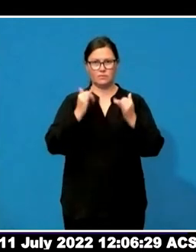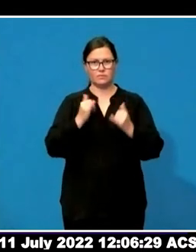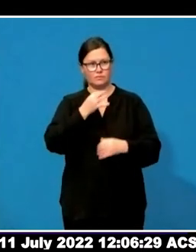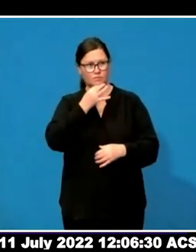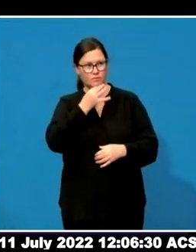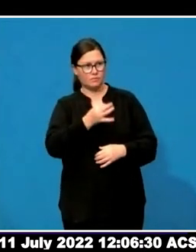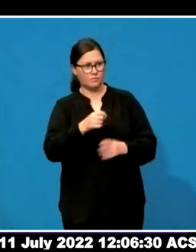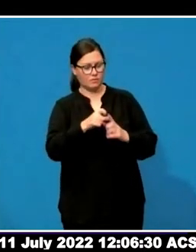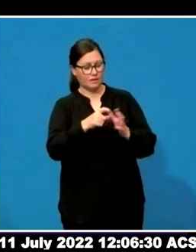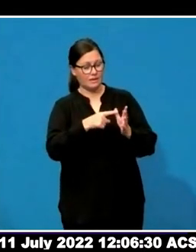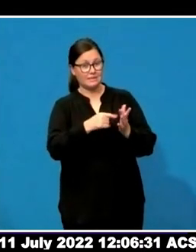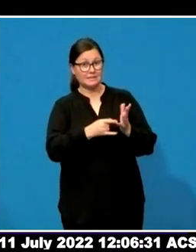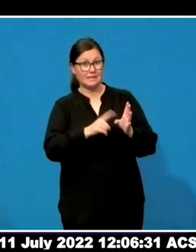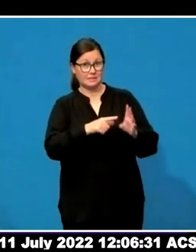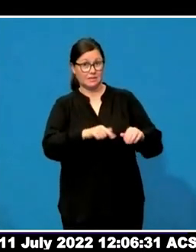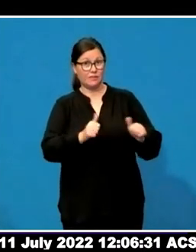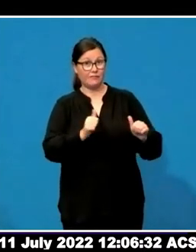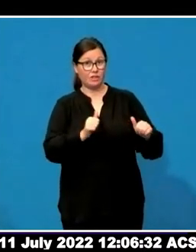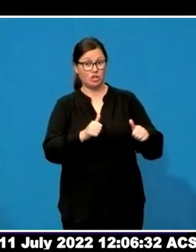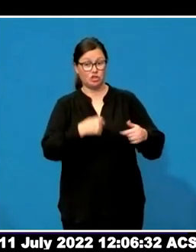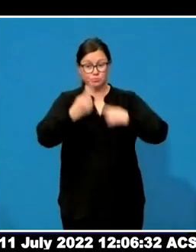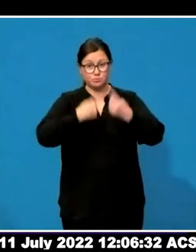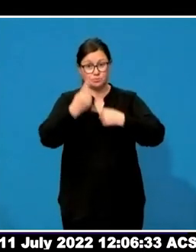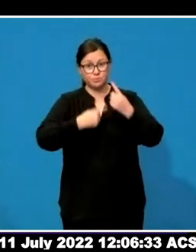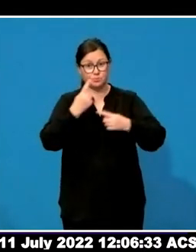Yes. MS TARRAGO: And the things in your statement, are they true and correct?